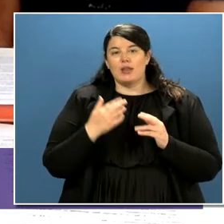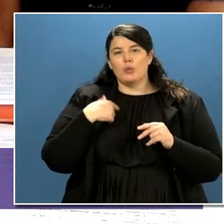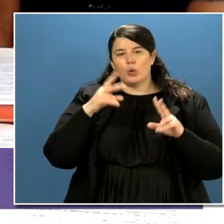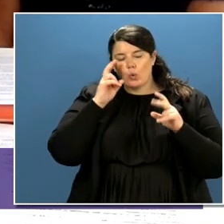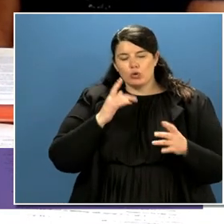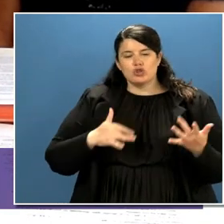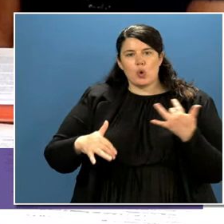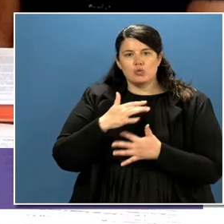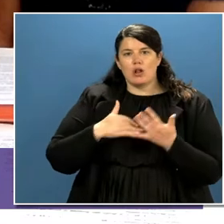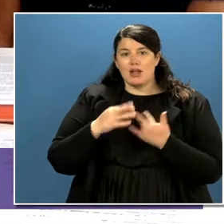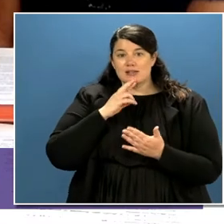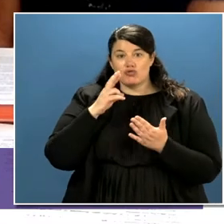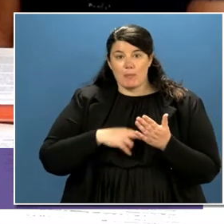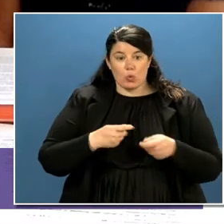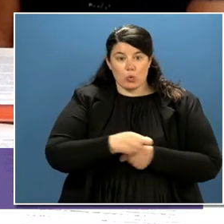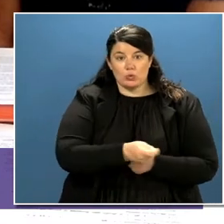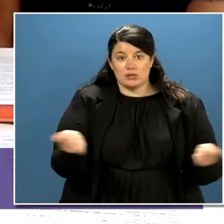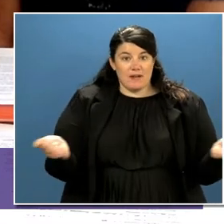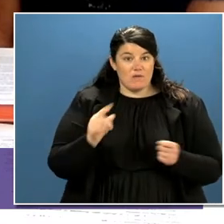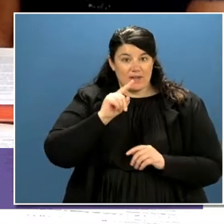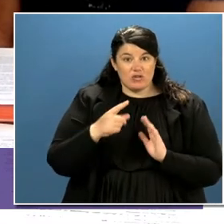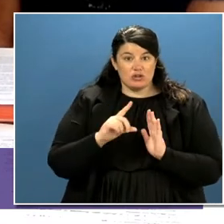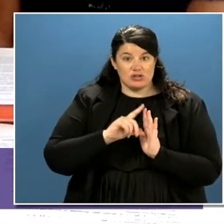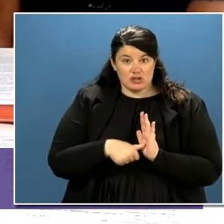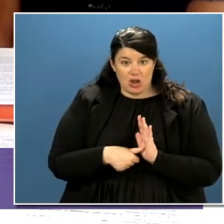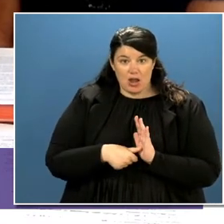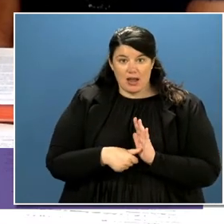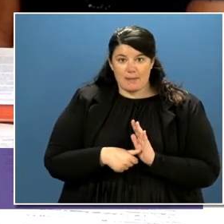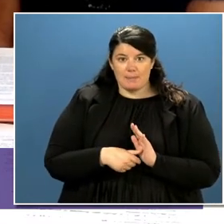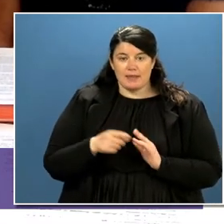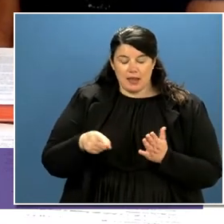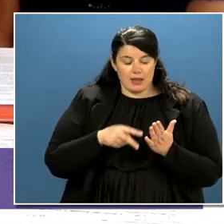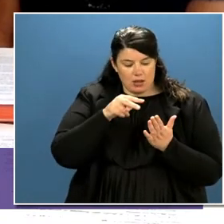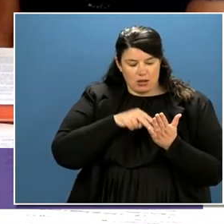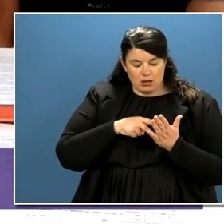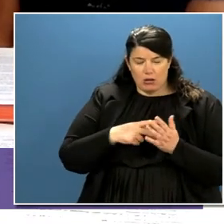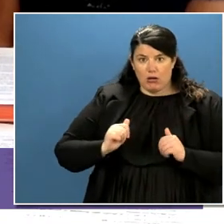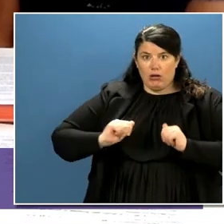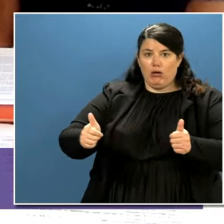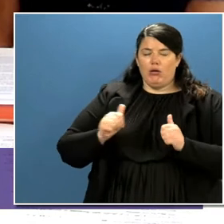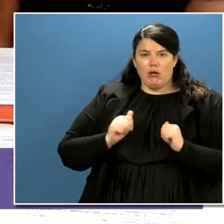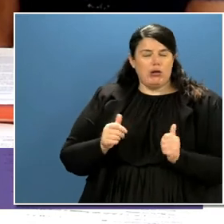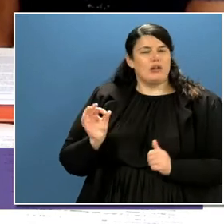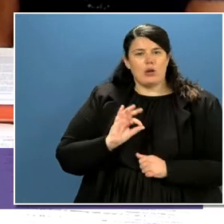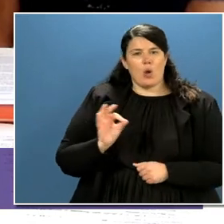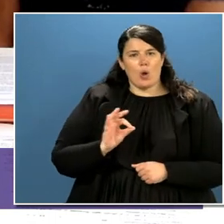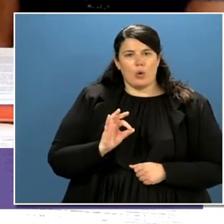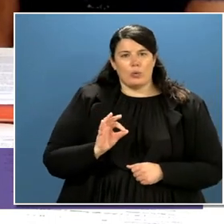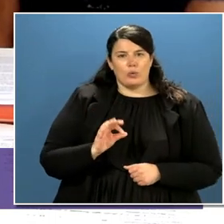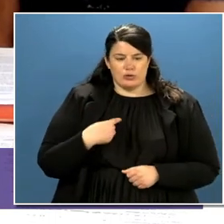the first time, they've got to be comfortable with it. There is no shock. It's not like we've dropped a draft on their desk and said, "Congratulations,